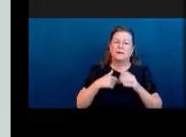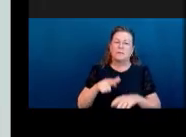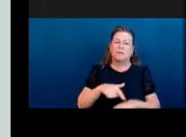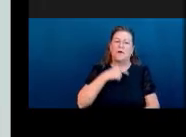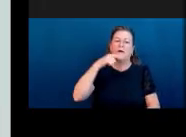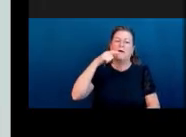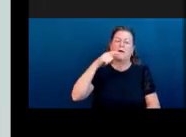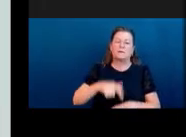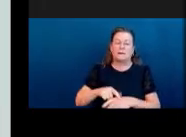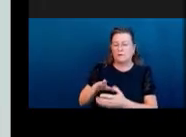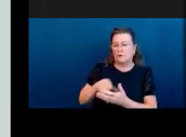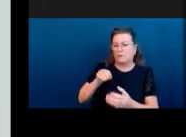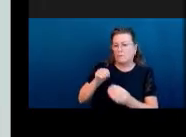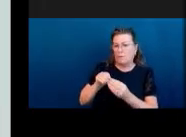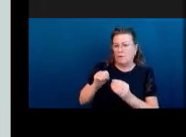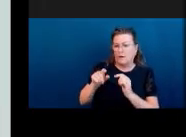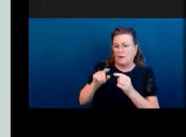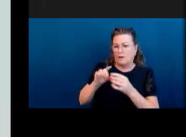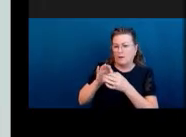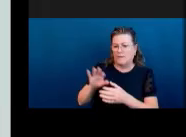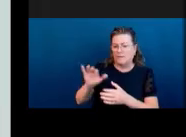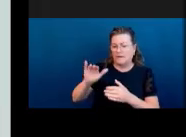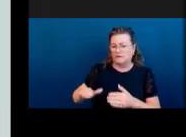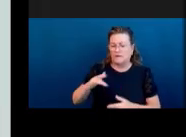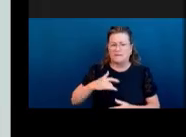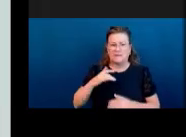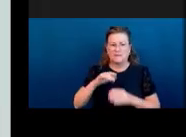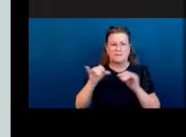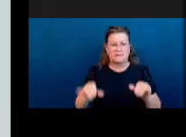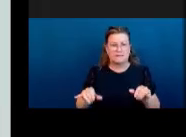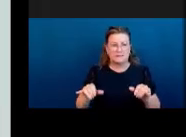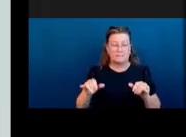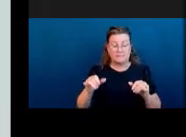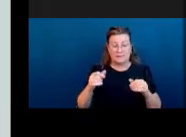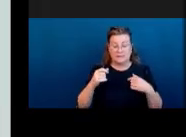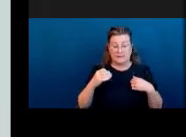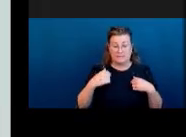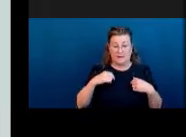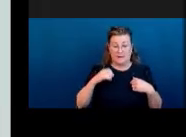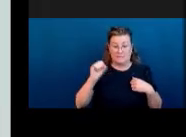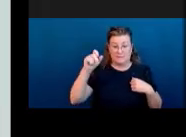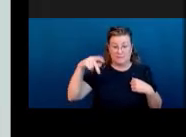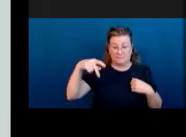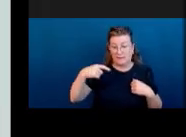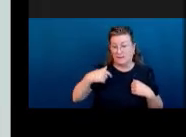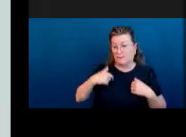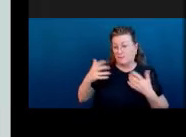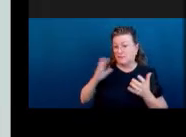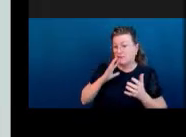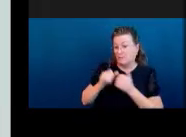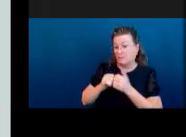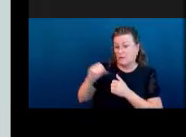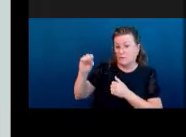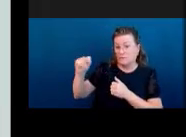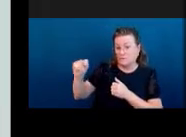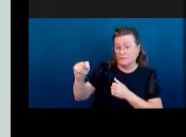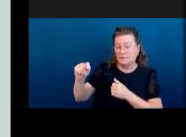know about their sensory system? If I'm as a speech therapist, I might talk with the OT. What do I know about their trauma? What